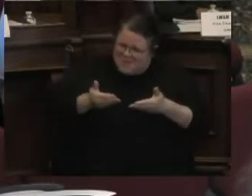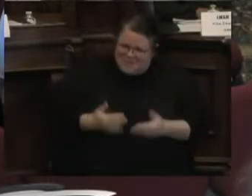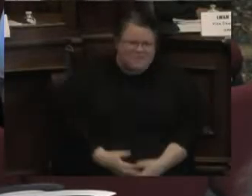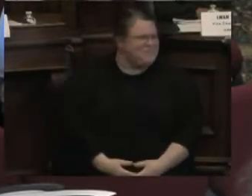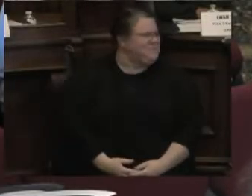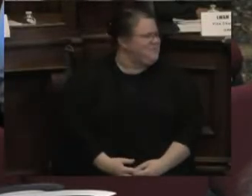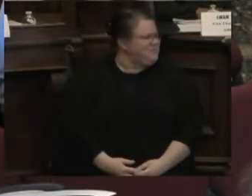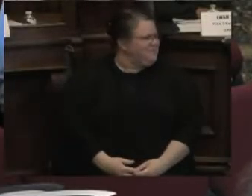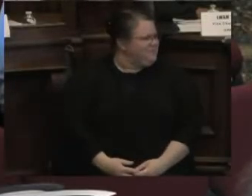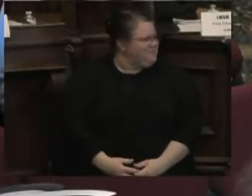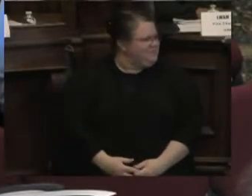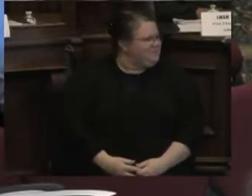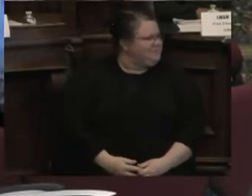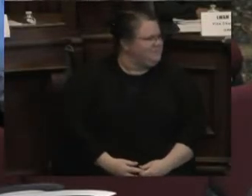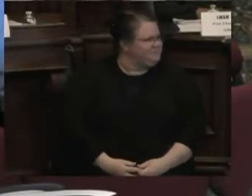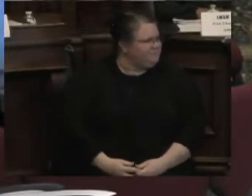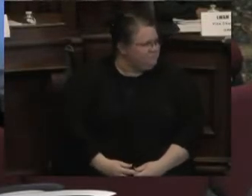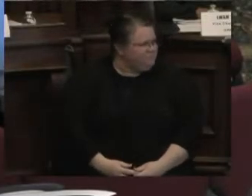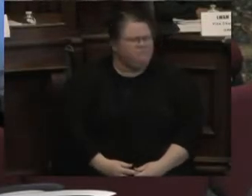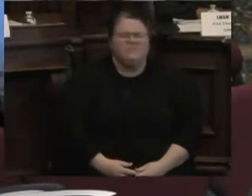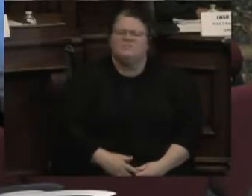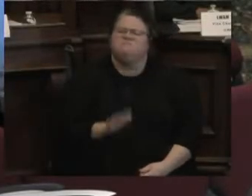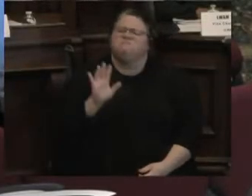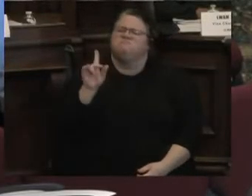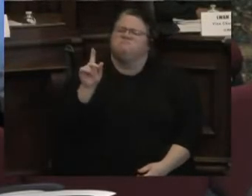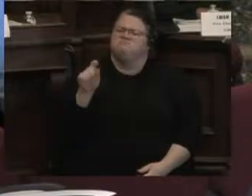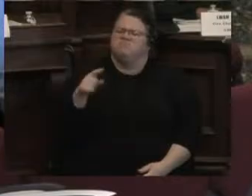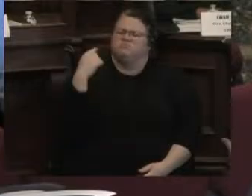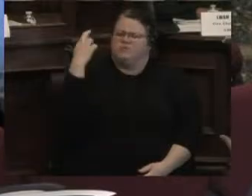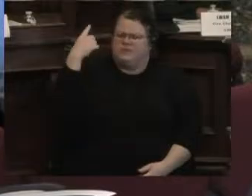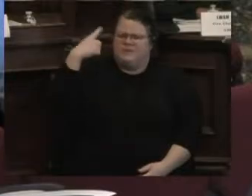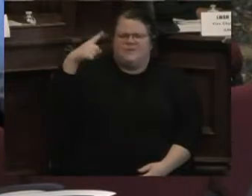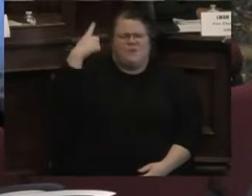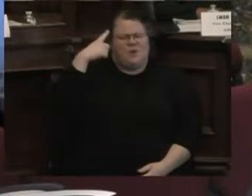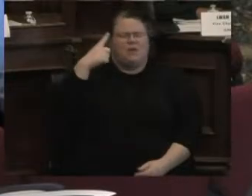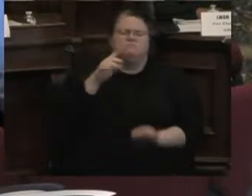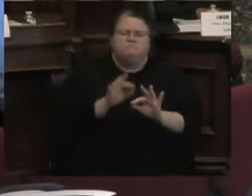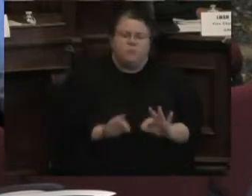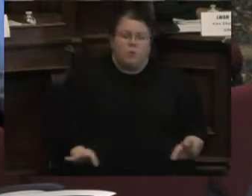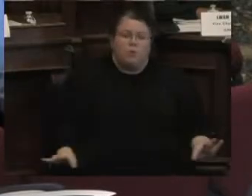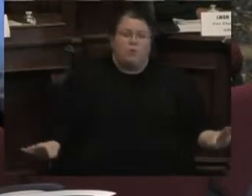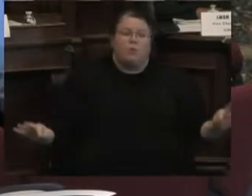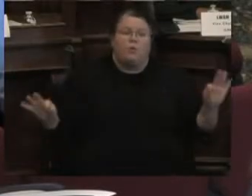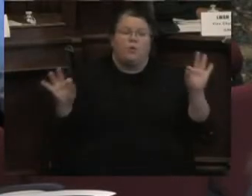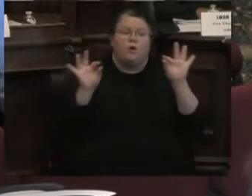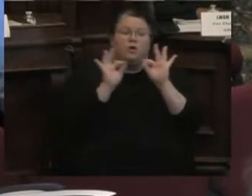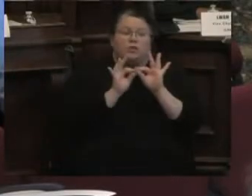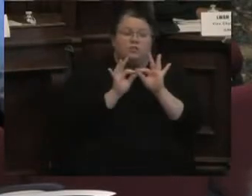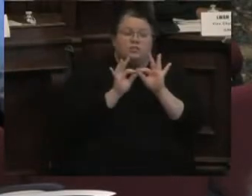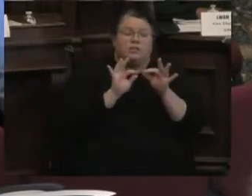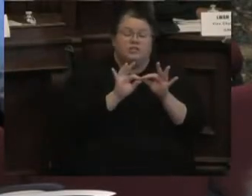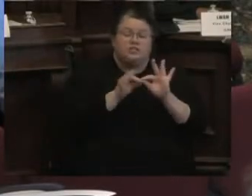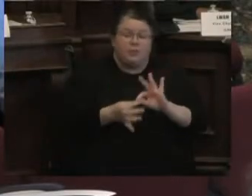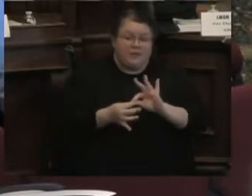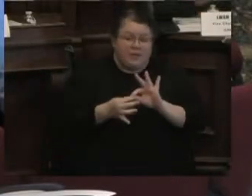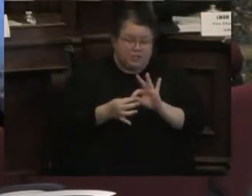the phone calls because you don't need you don't have to.